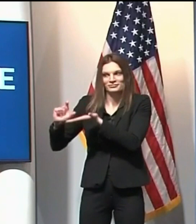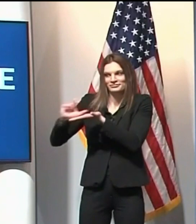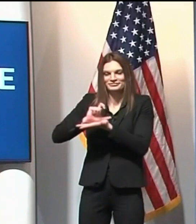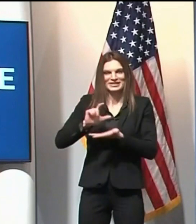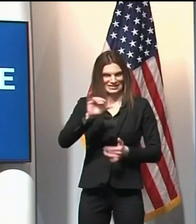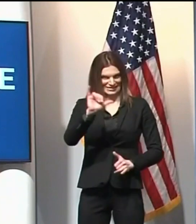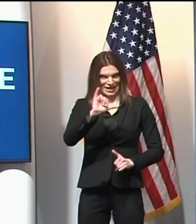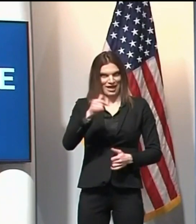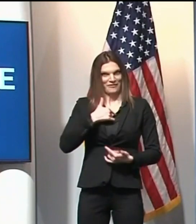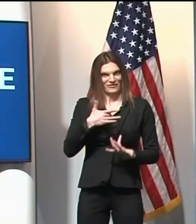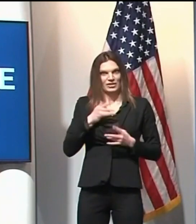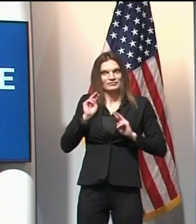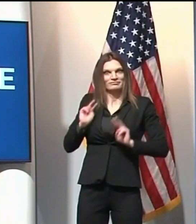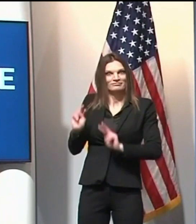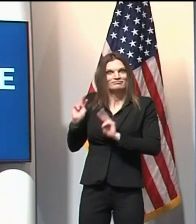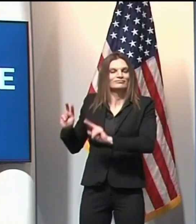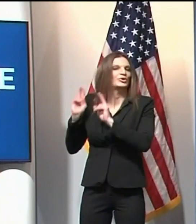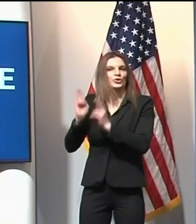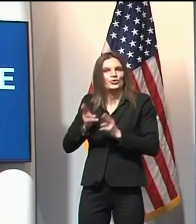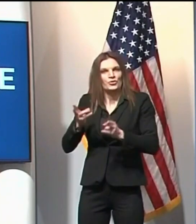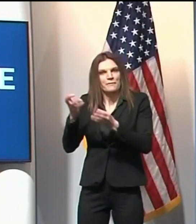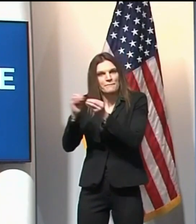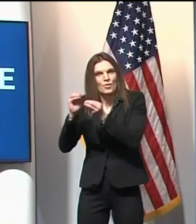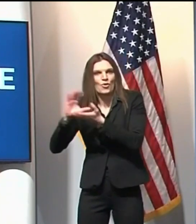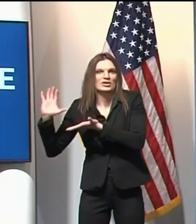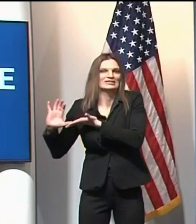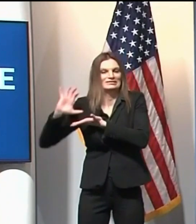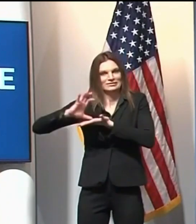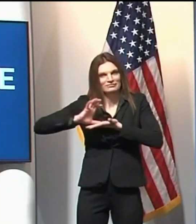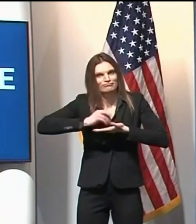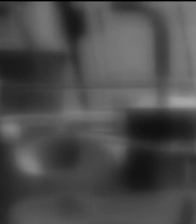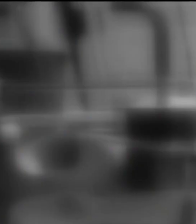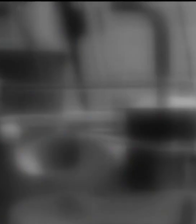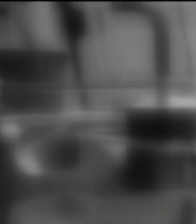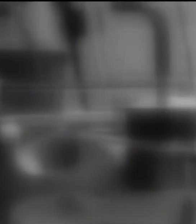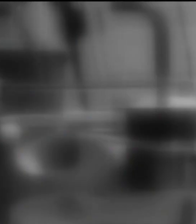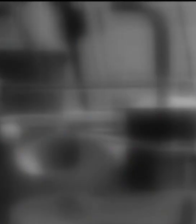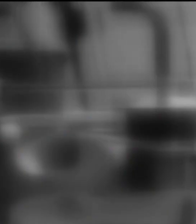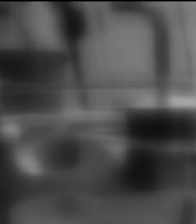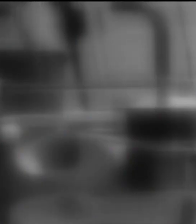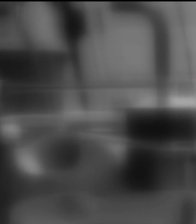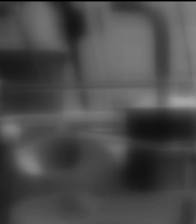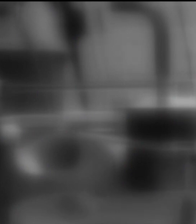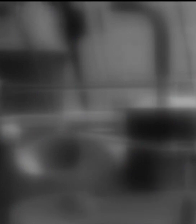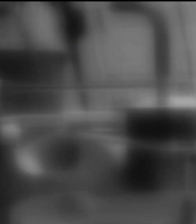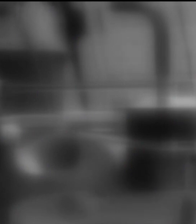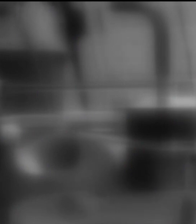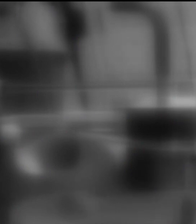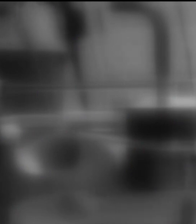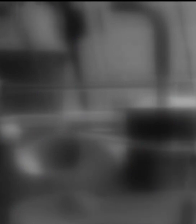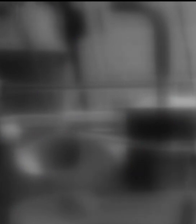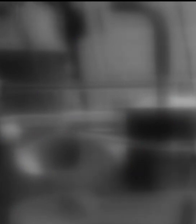MUNICIPALITY IS CONFRONTING THAT AS WELL. WE’RE AS EAGER TO GET MORE VACCINES INTO MICHIGAN AS THEY